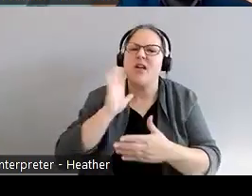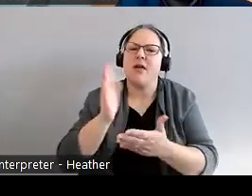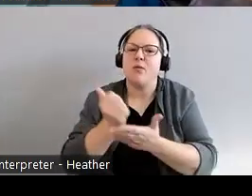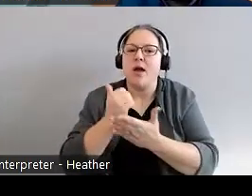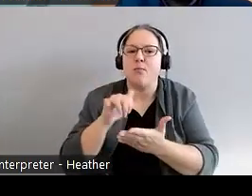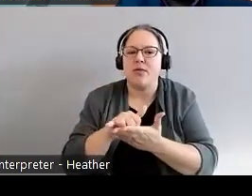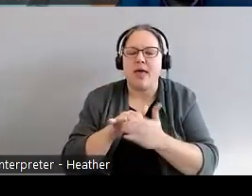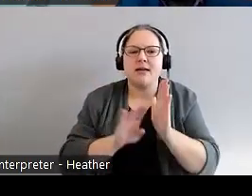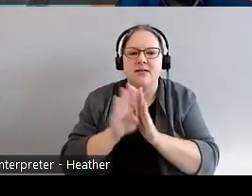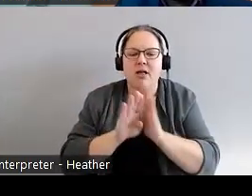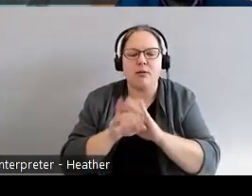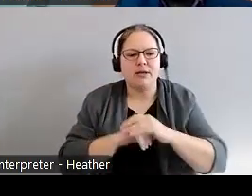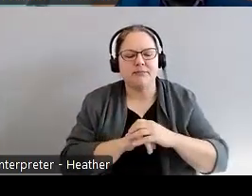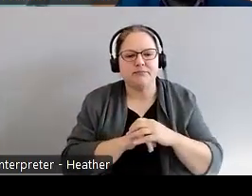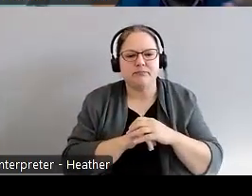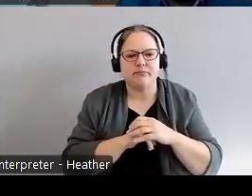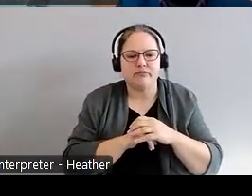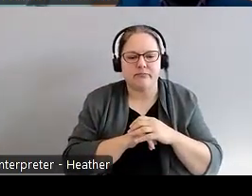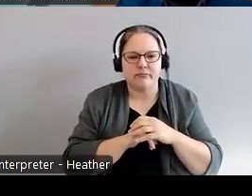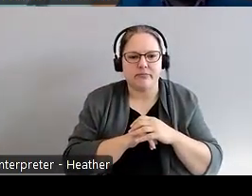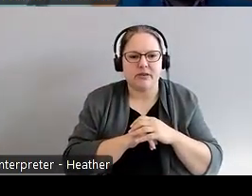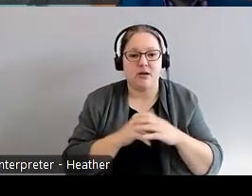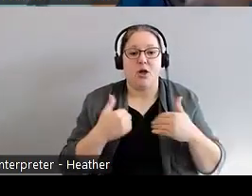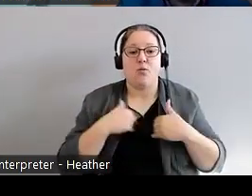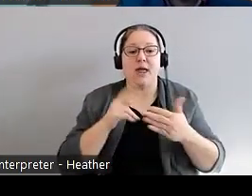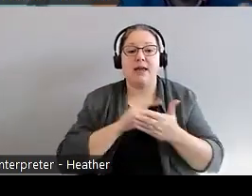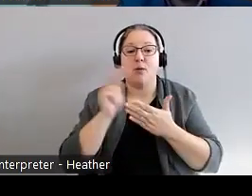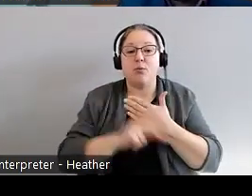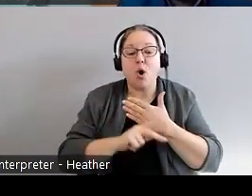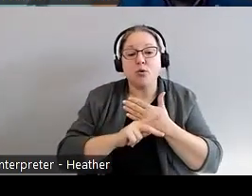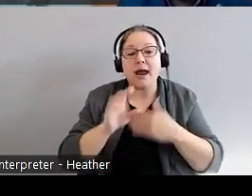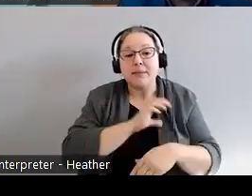then you know like uh we had the uh programming committee that would tell us what kinds of